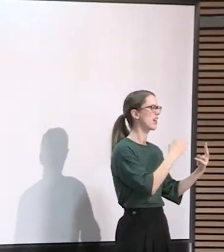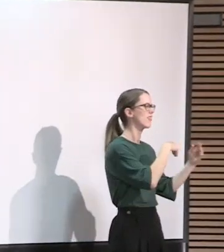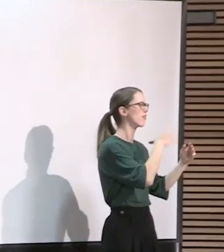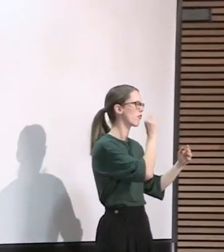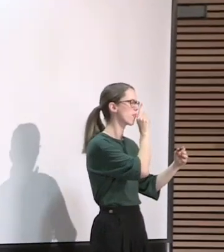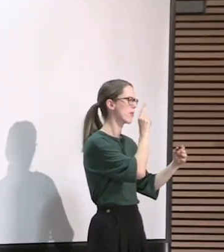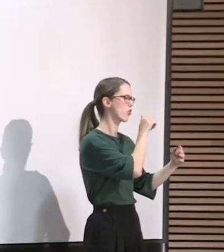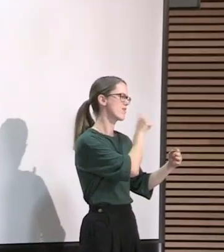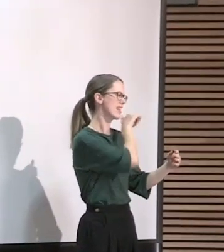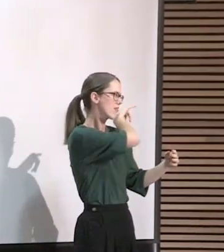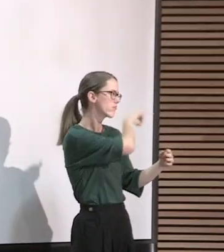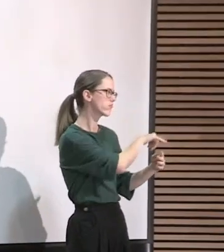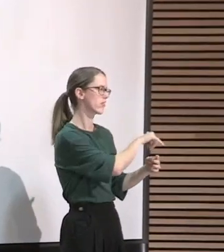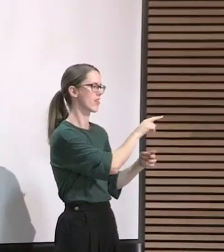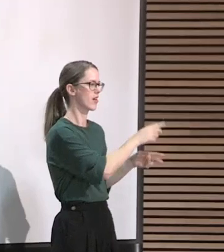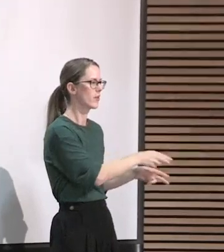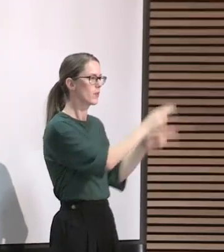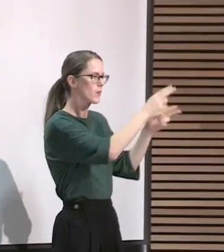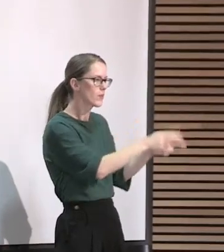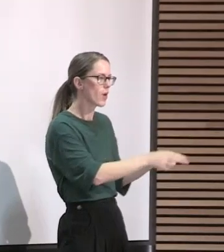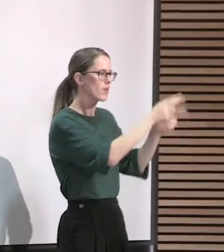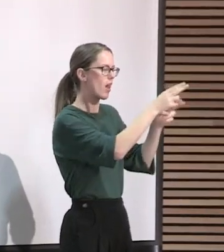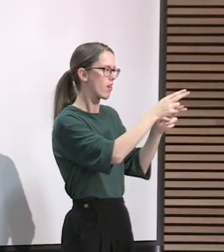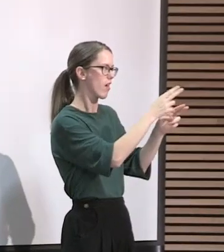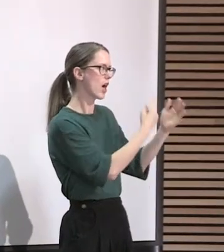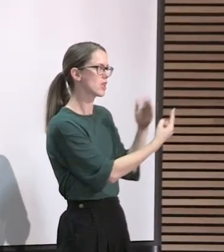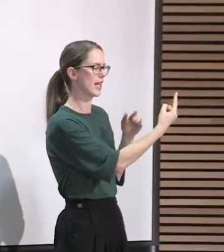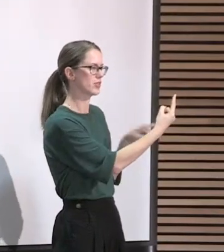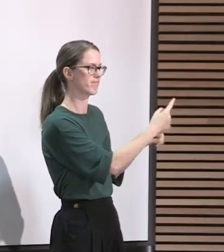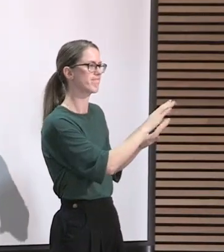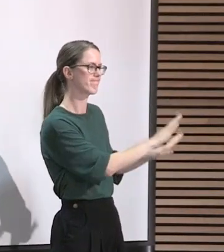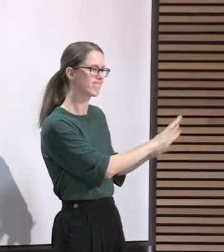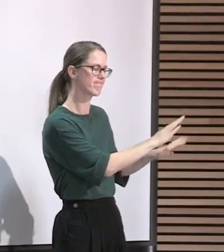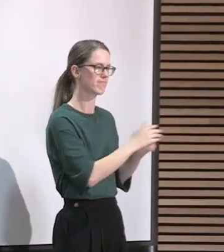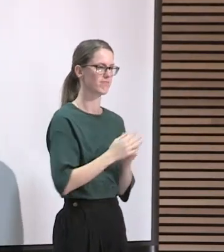total of five new confirmed COVID cases to report. Two of